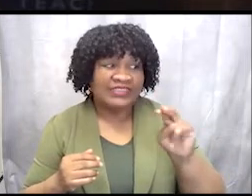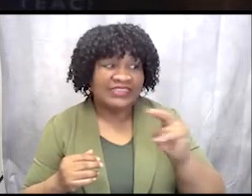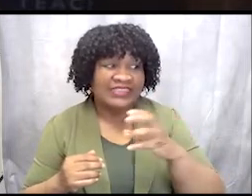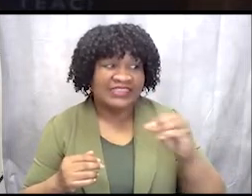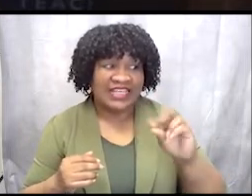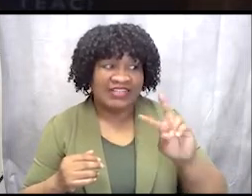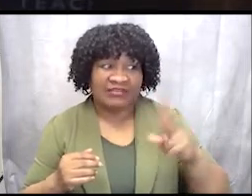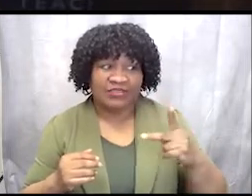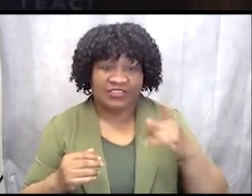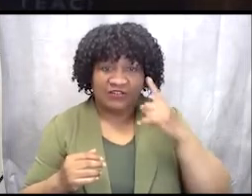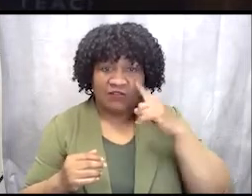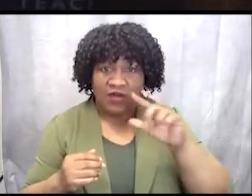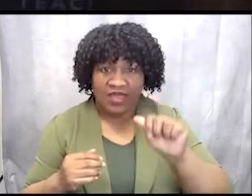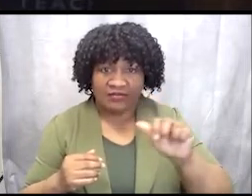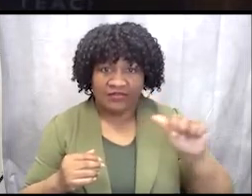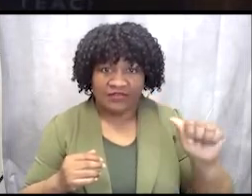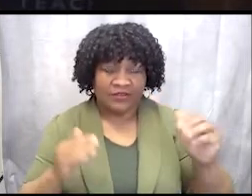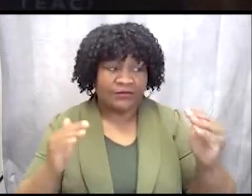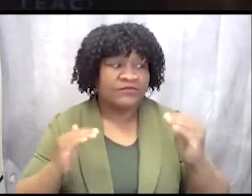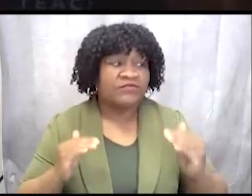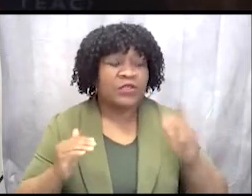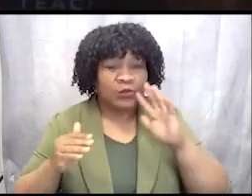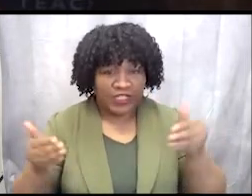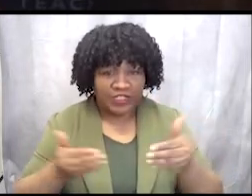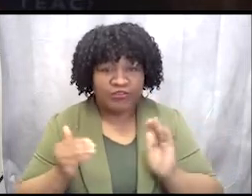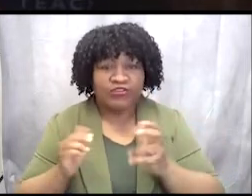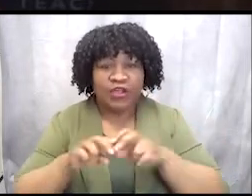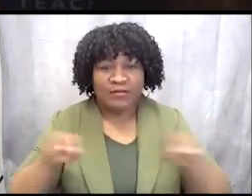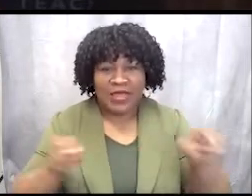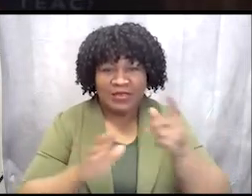for Academic Affairs will introduce tonight's panel in a moment.